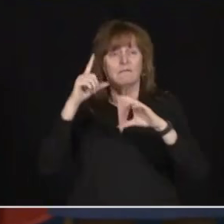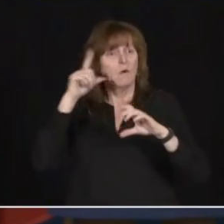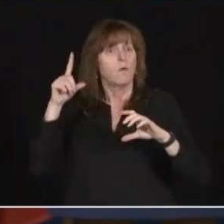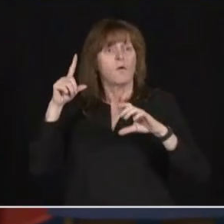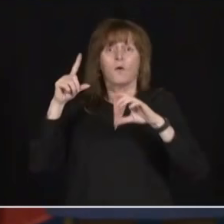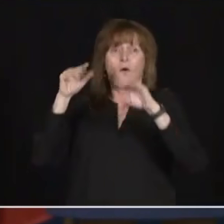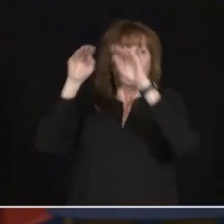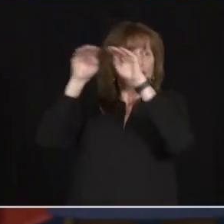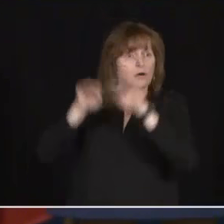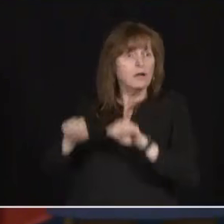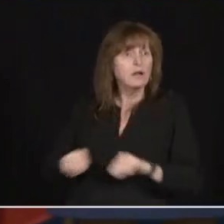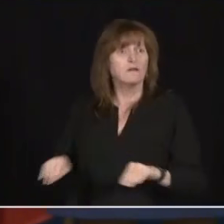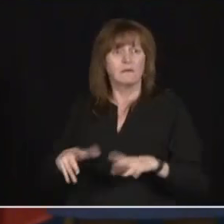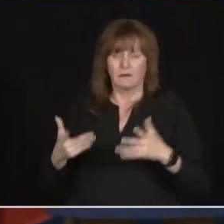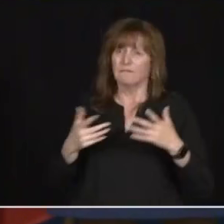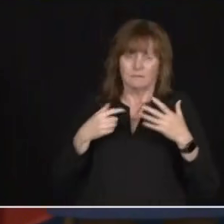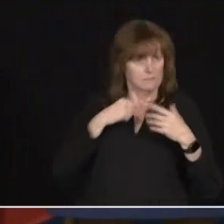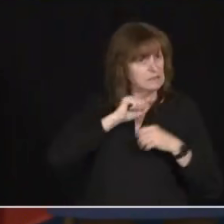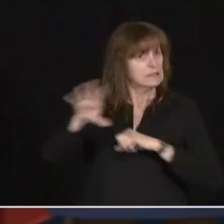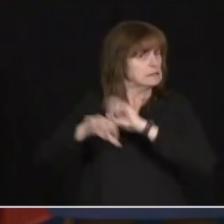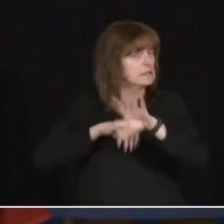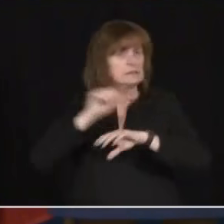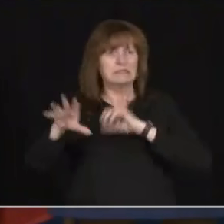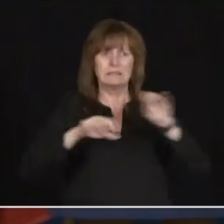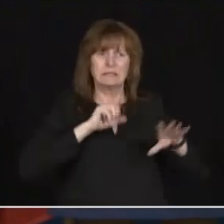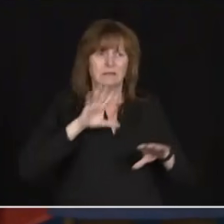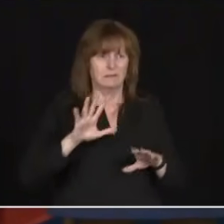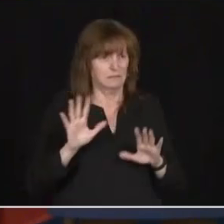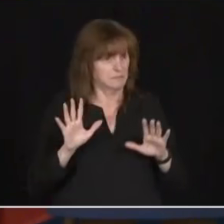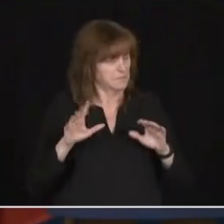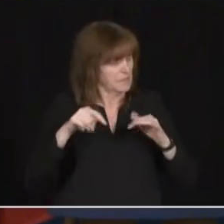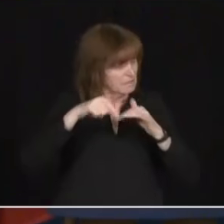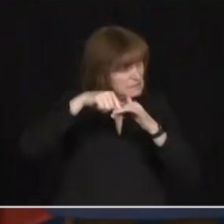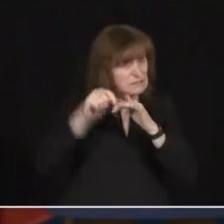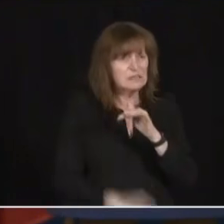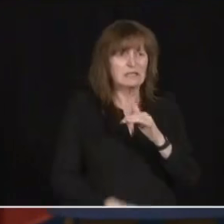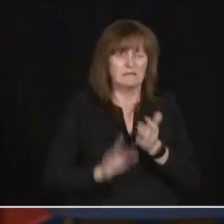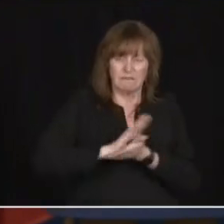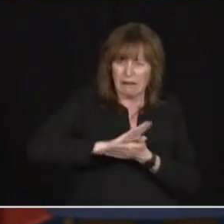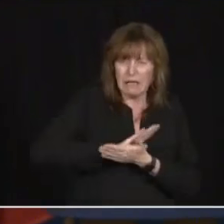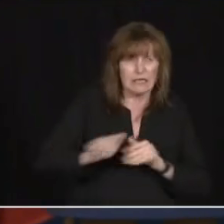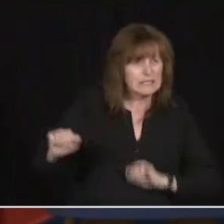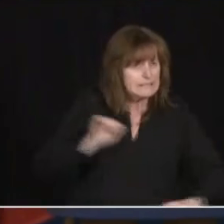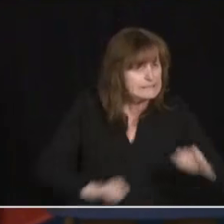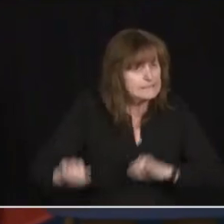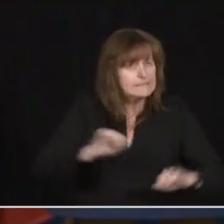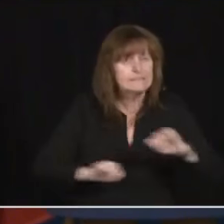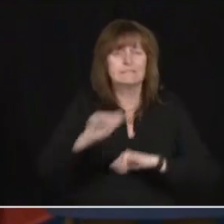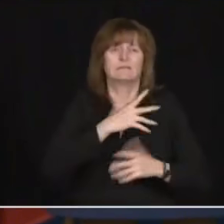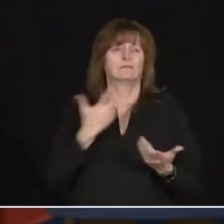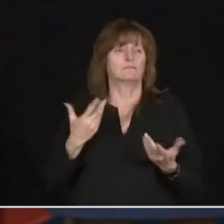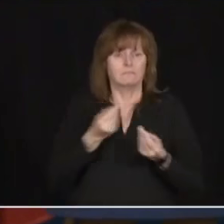they have implemented extensive new cleaning procedure, provided staff with personal protective equipment and